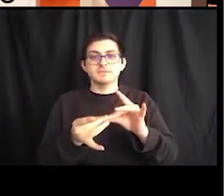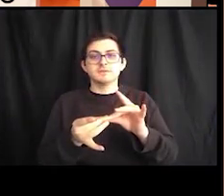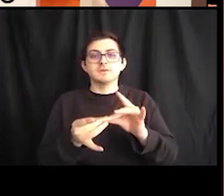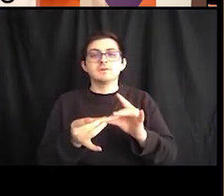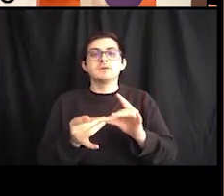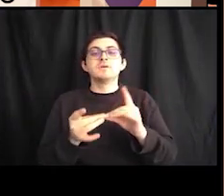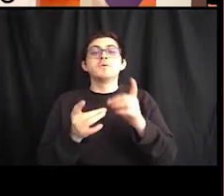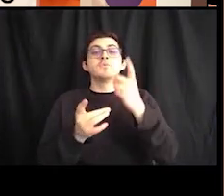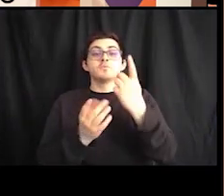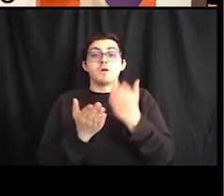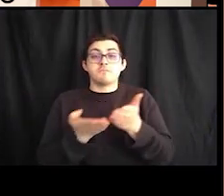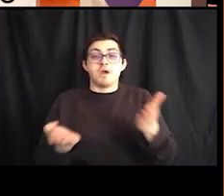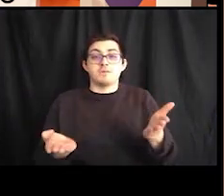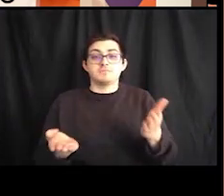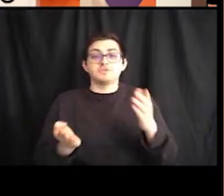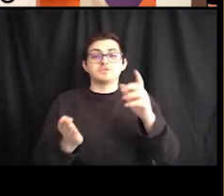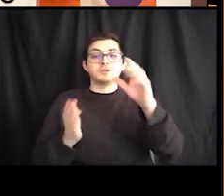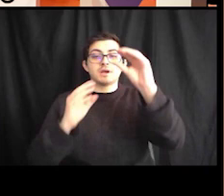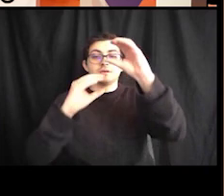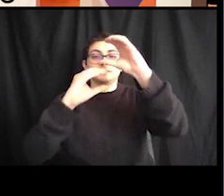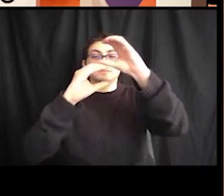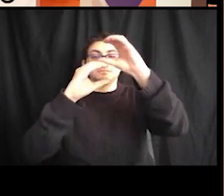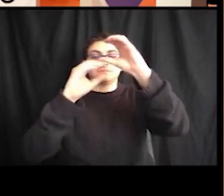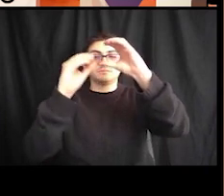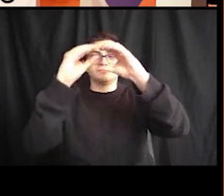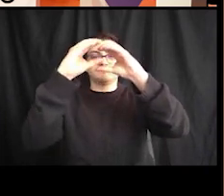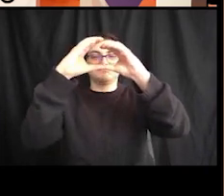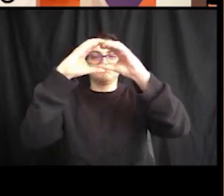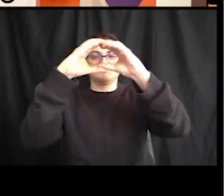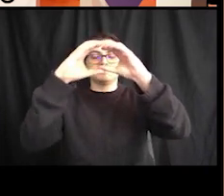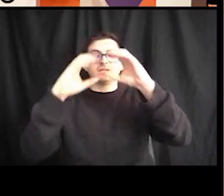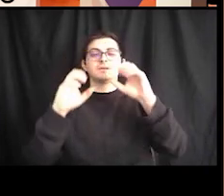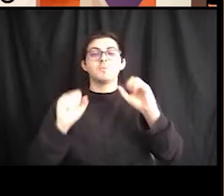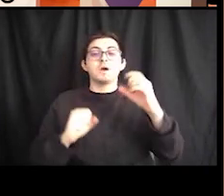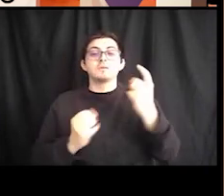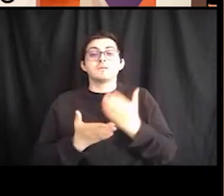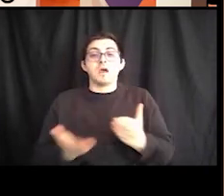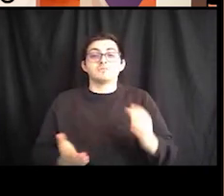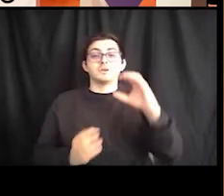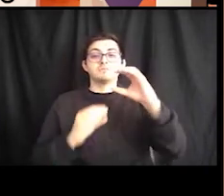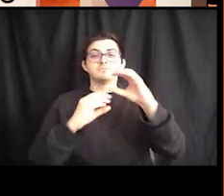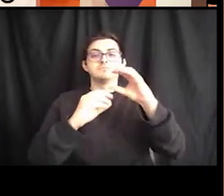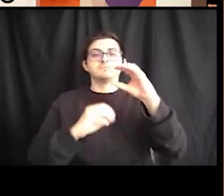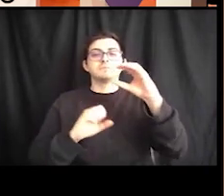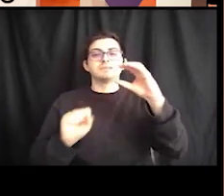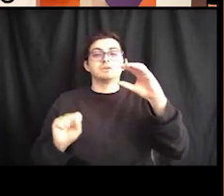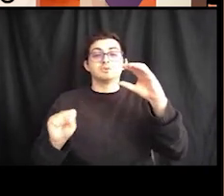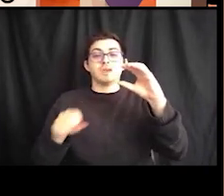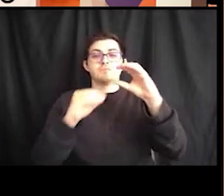to the one you selected by clicking on the plus icon in the desired direction. Nice.